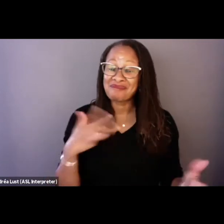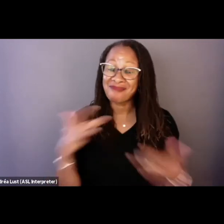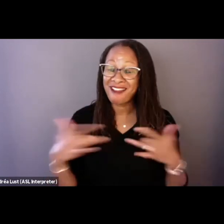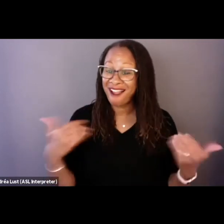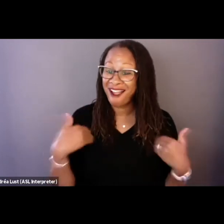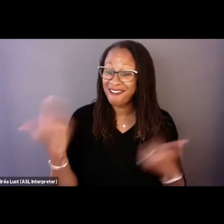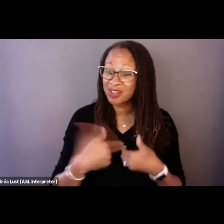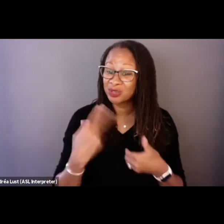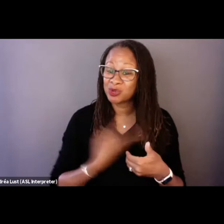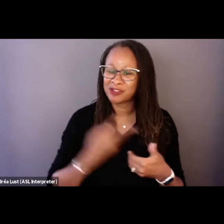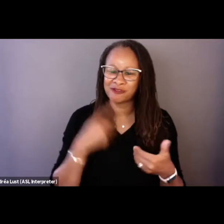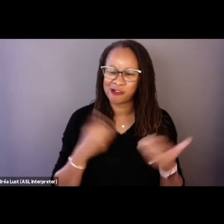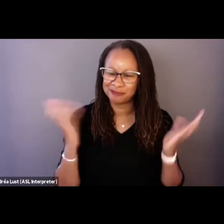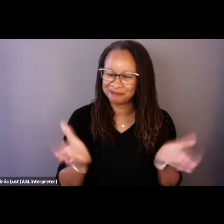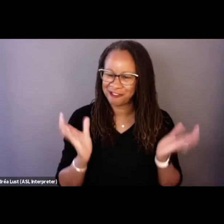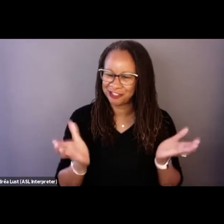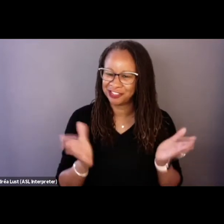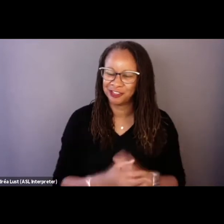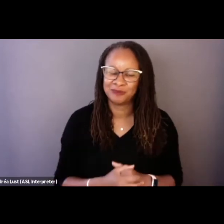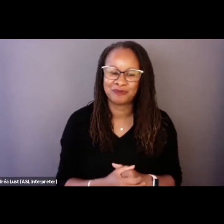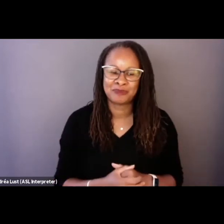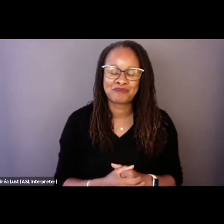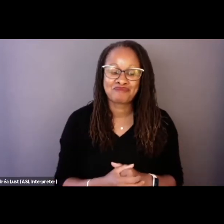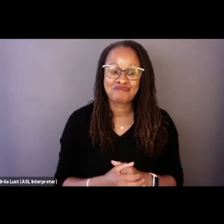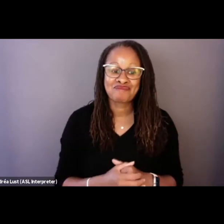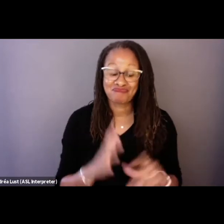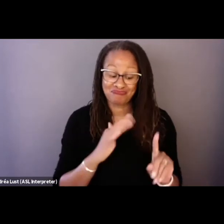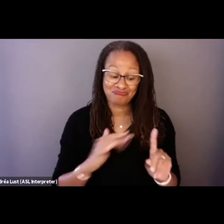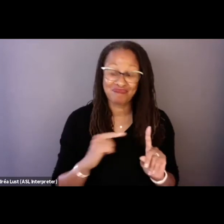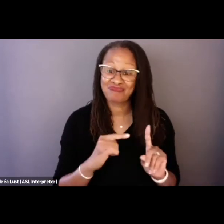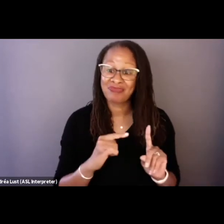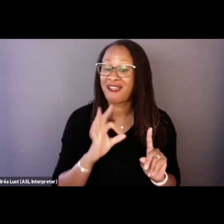for this conversation around FX's "The Killing of Breonna Taylor",